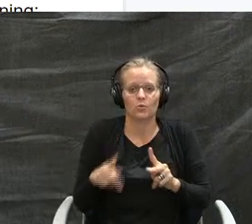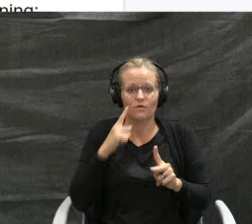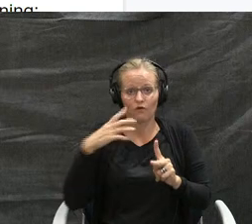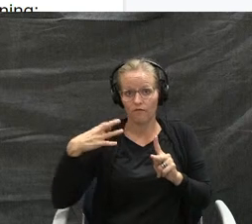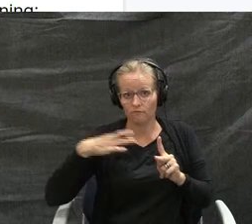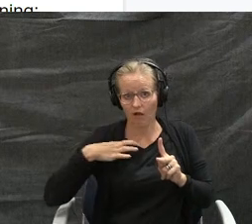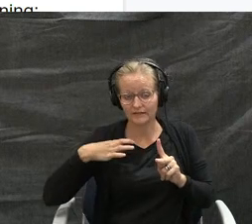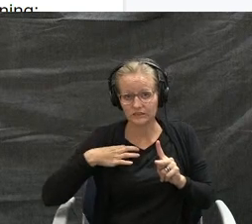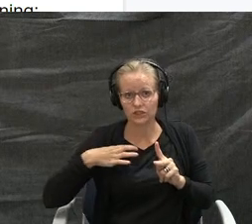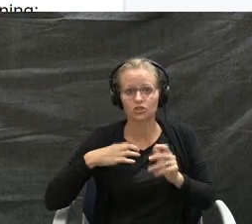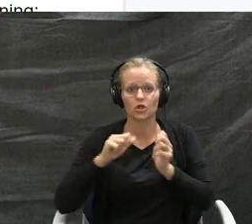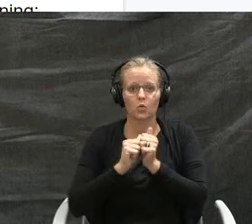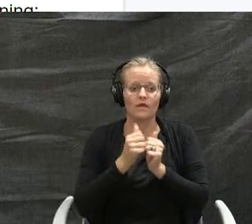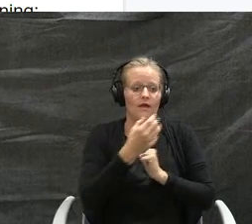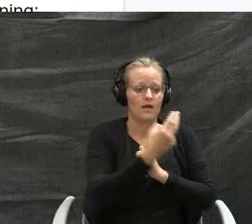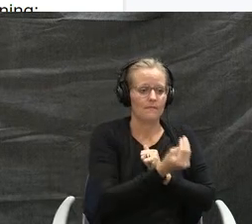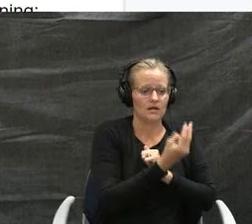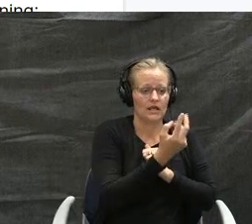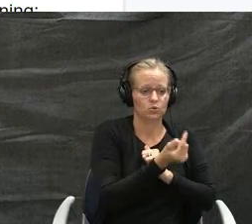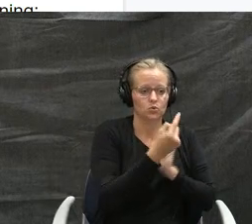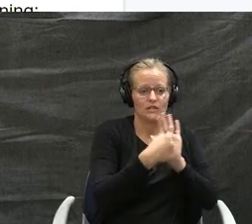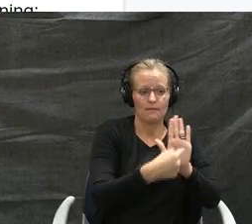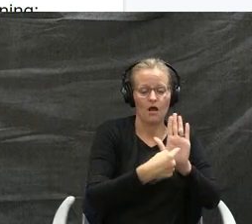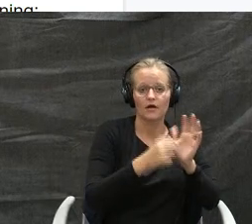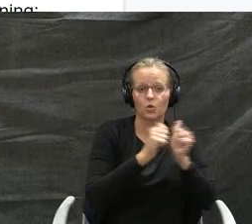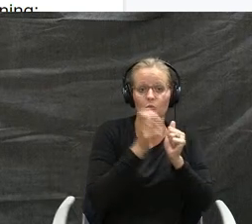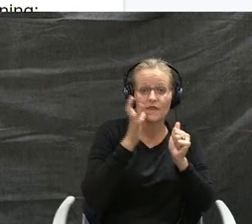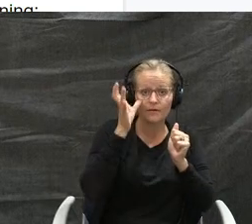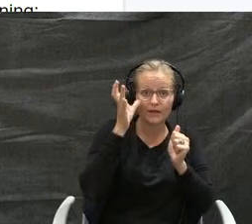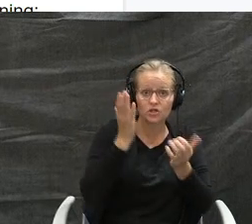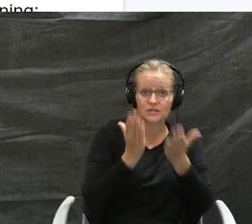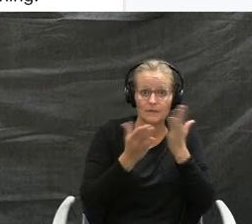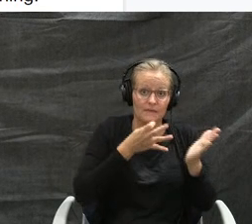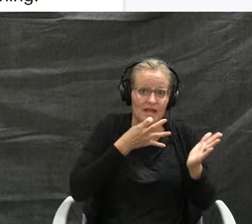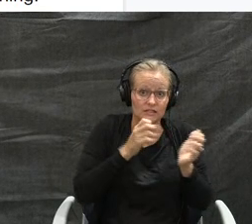Tuesday model of parents who might be experts in this area as